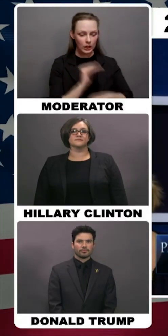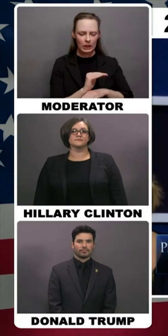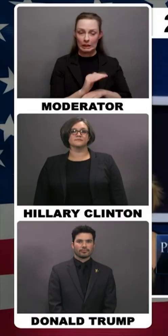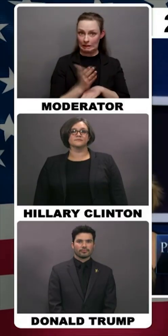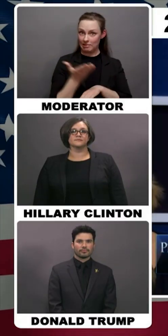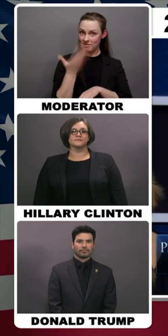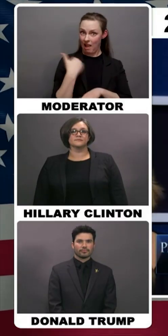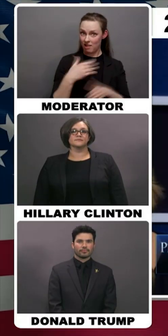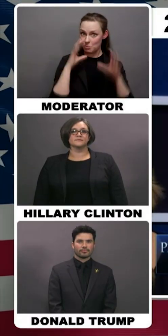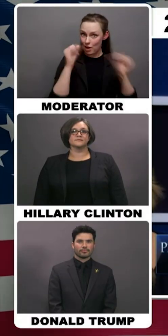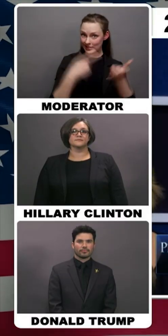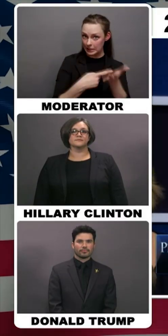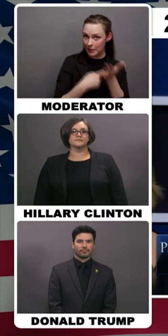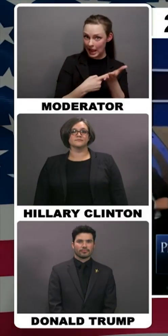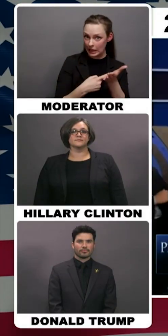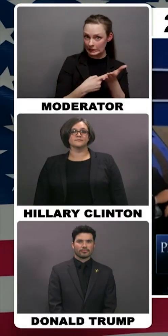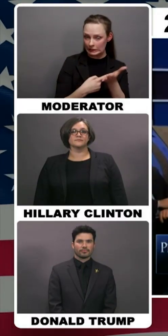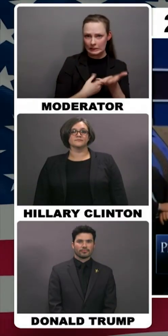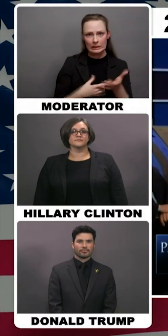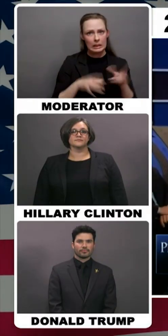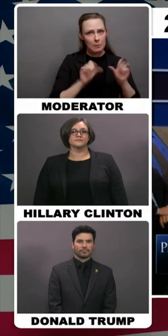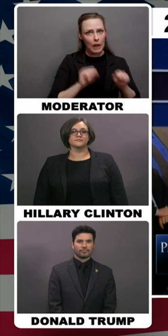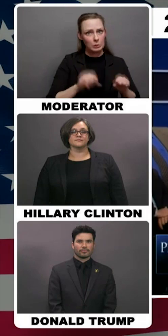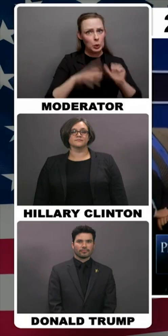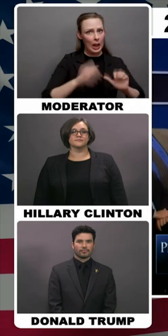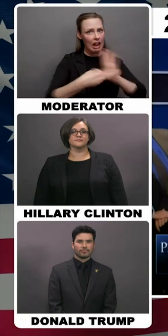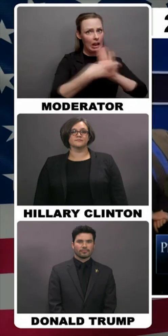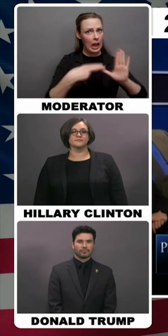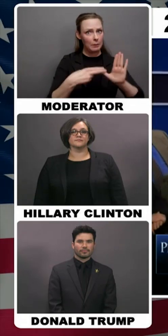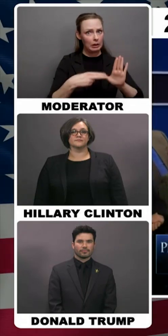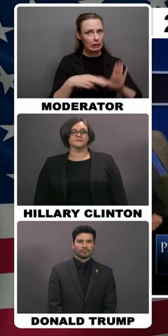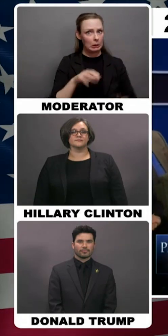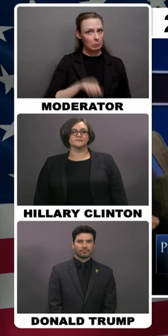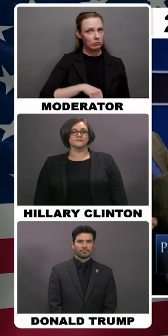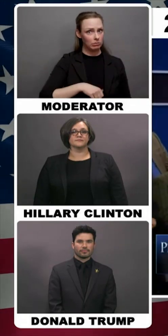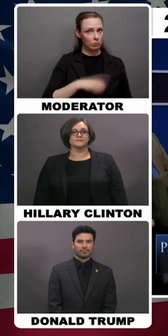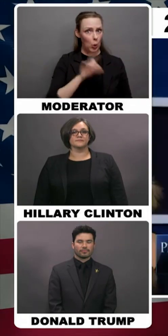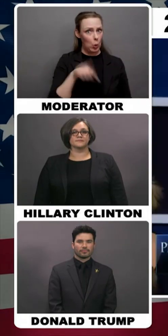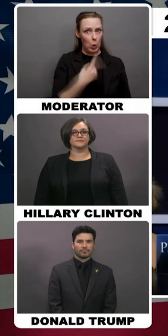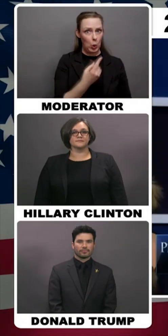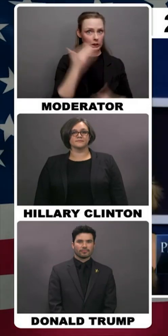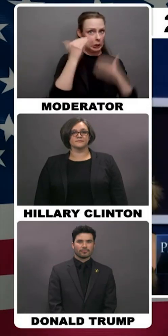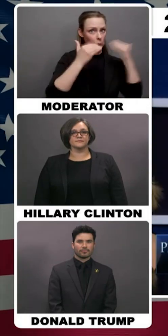as ma mature audiences per TV parental guidelines, knowing that educators assigned,